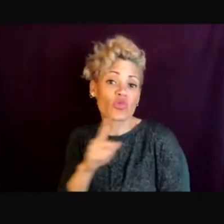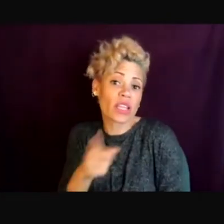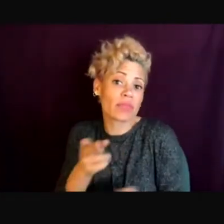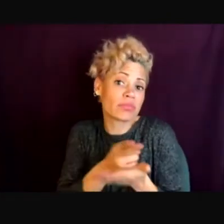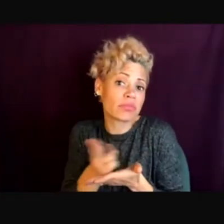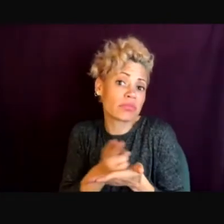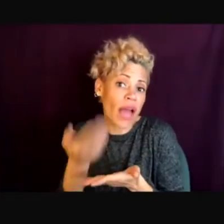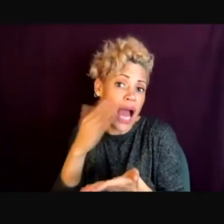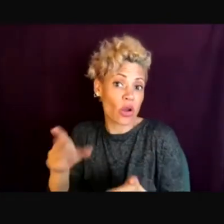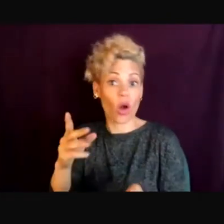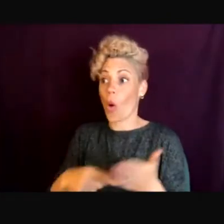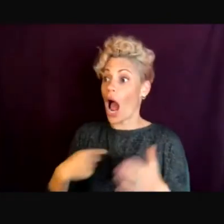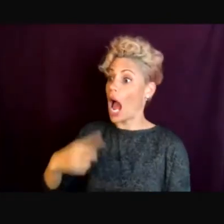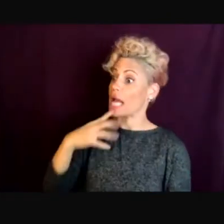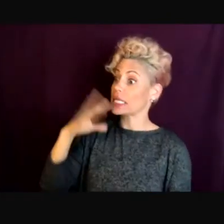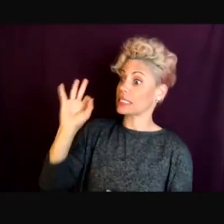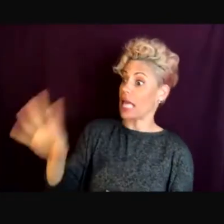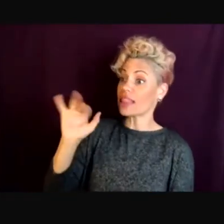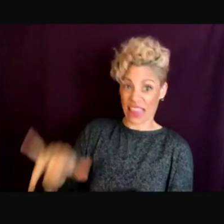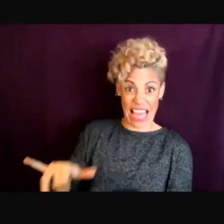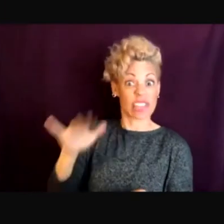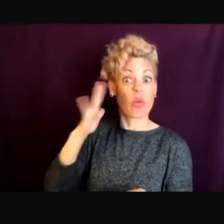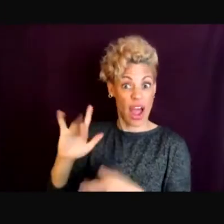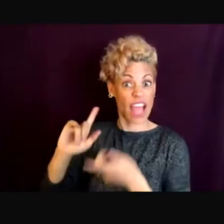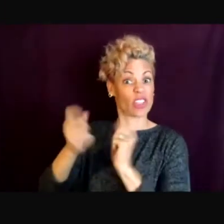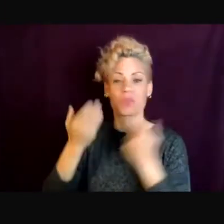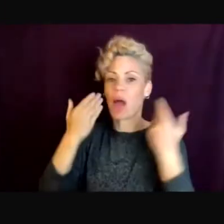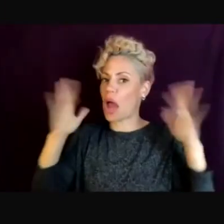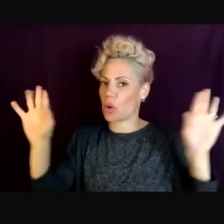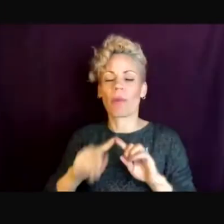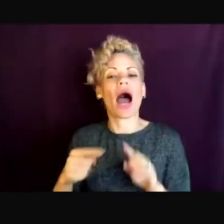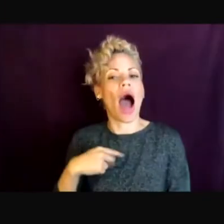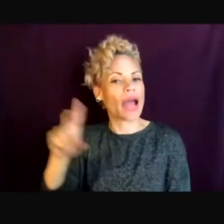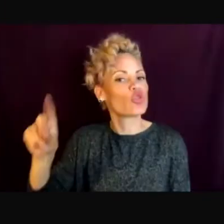I just know what I did. And the reason I tell you this story is because